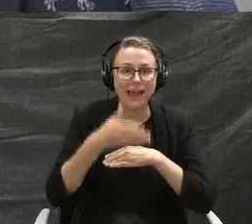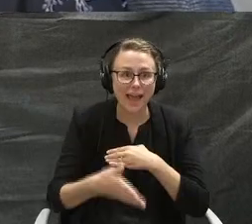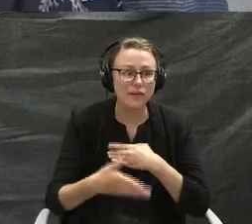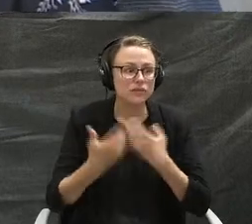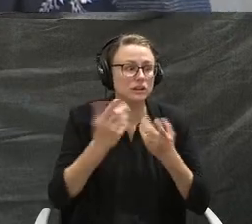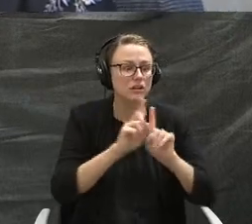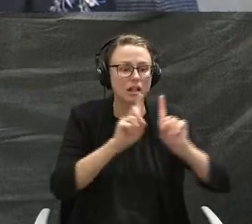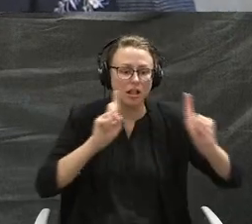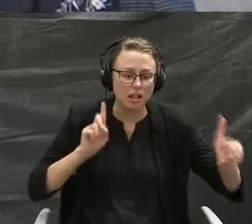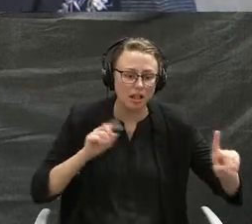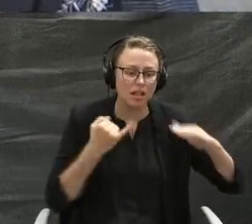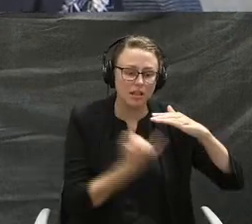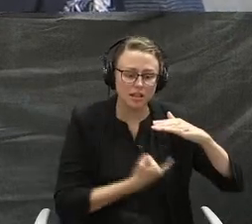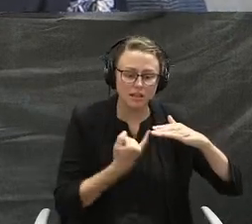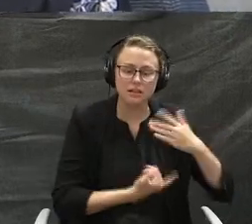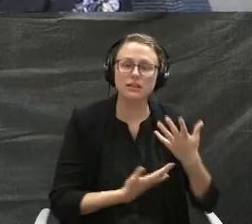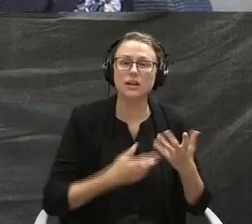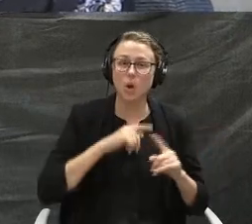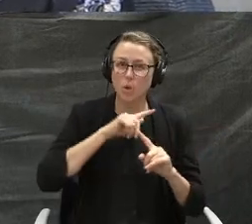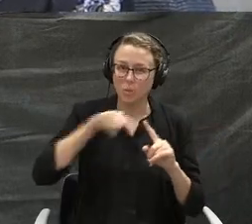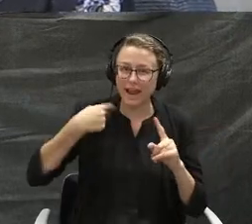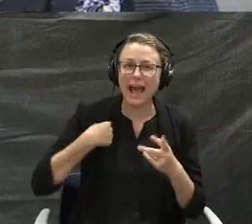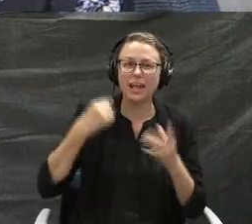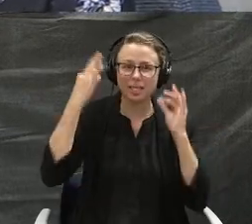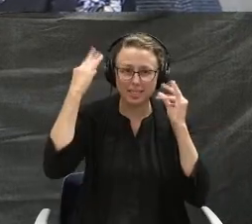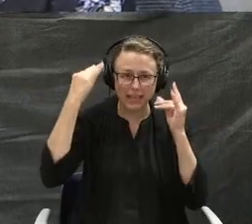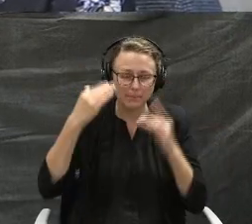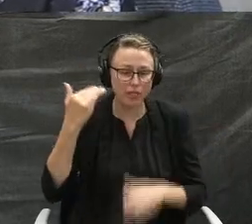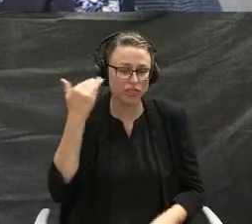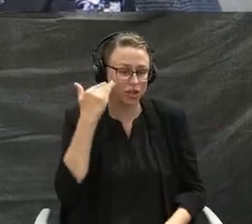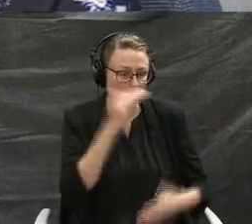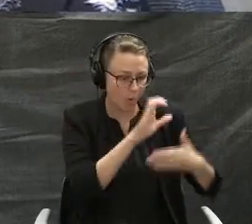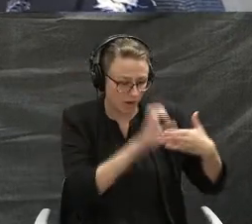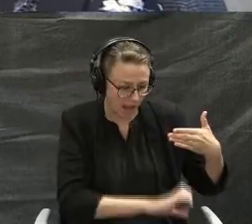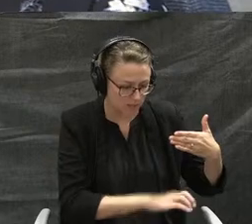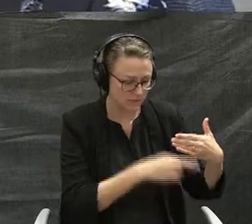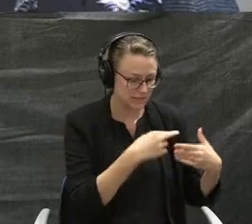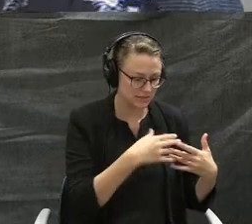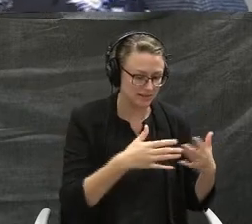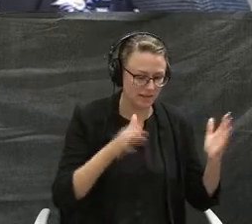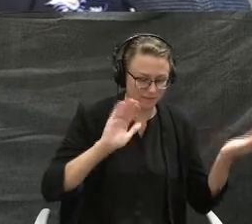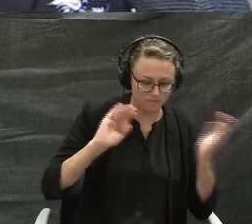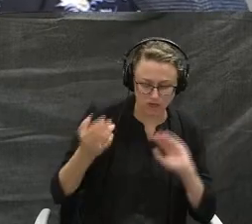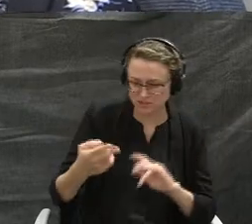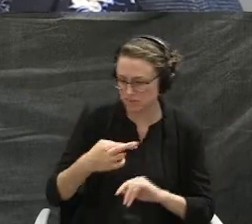When I stack up the known consequences of distance learning against the risk of a return to school, my choice is